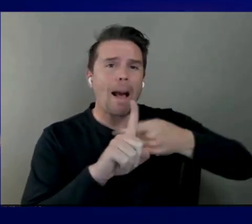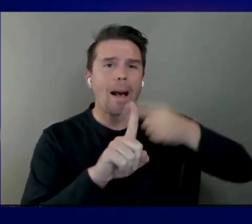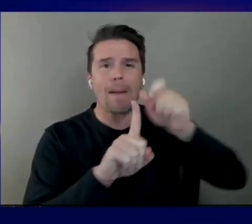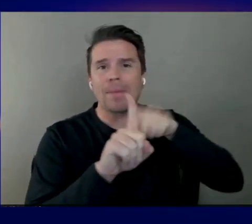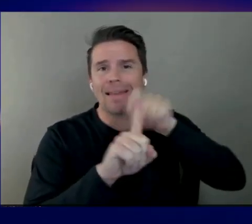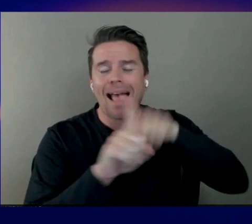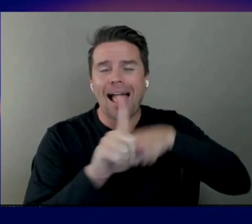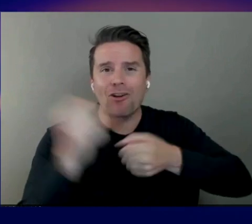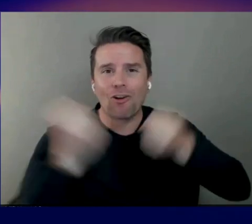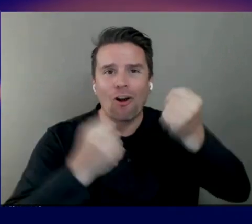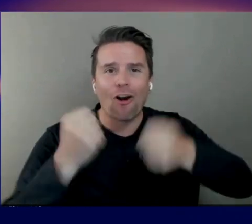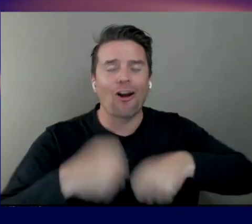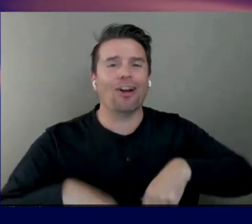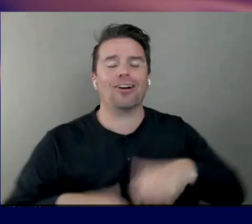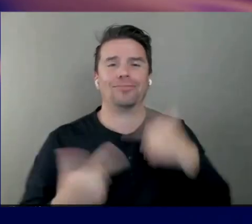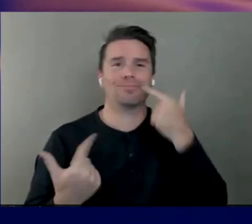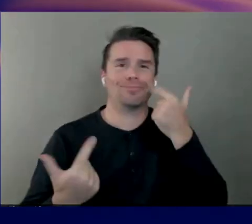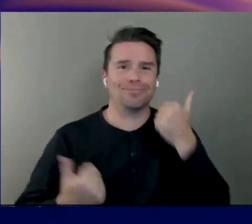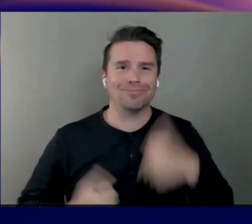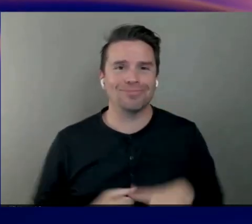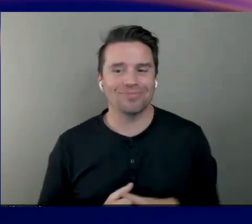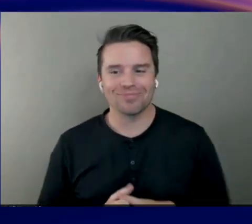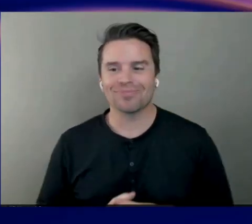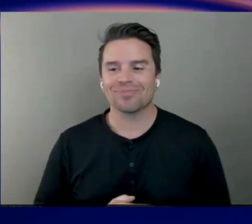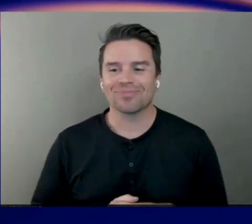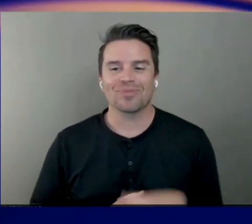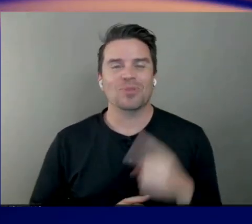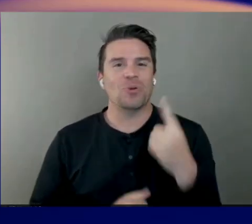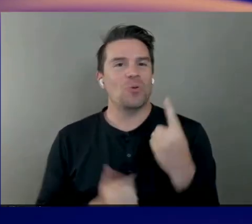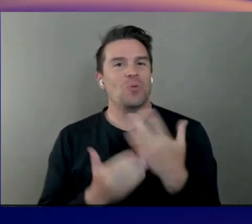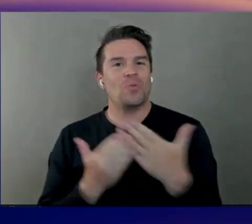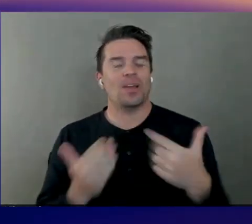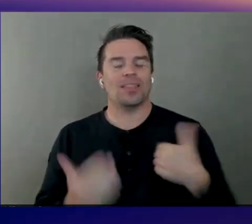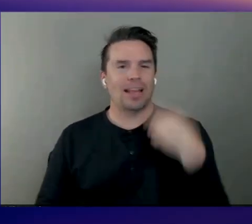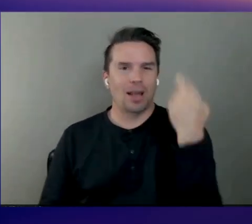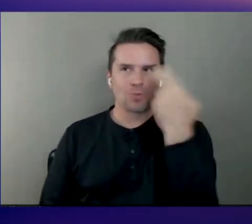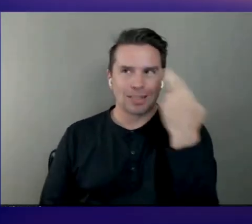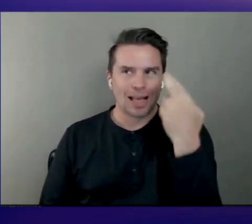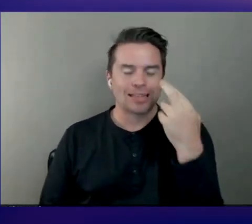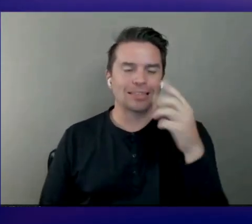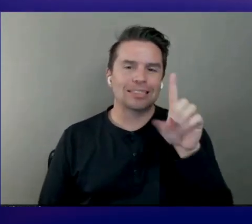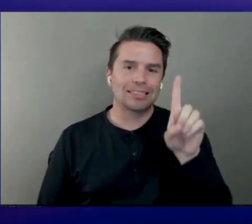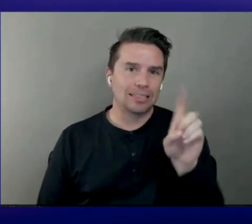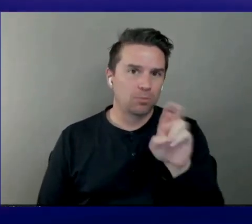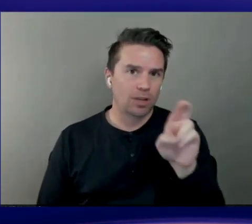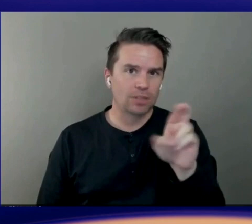You know, of the thing which I realized is, you know, DeepRacer is not available in all the geographic, right?